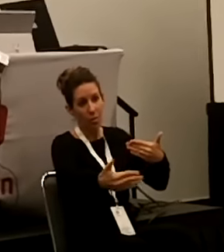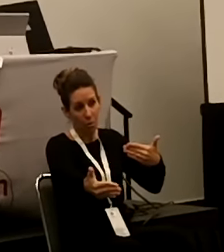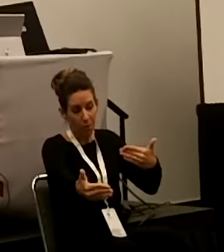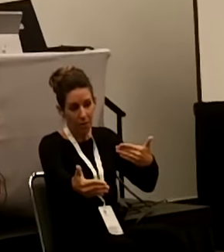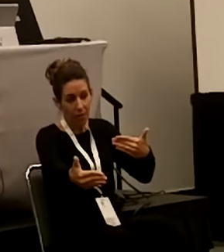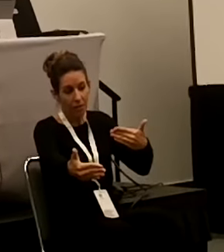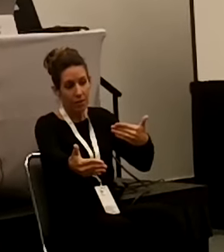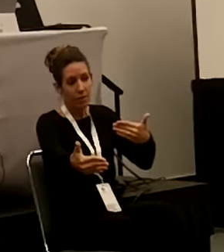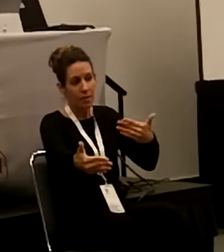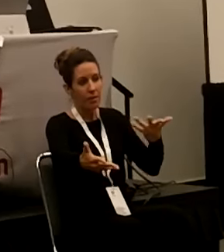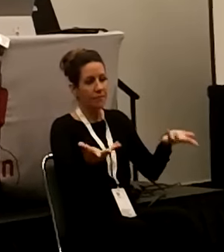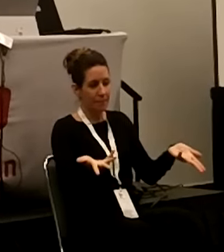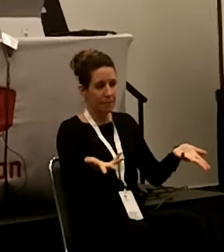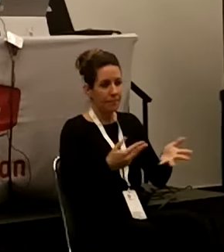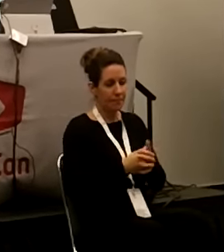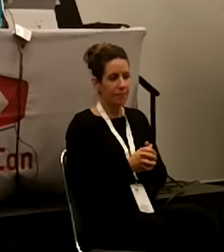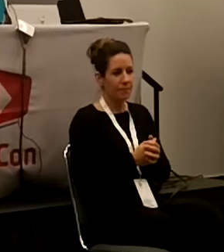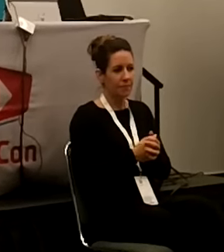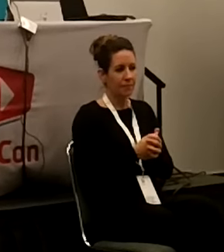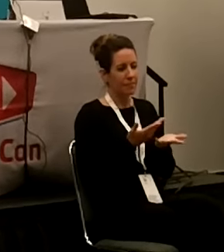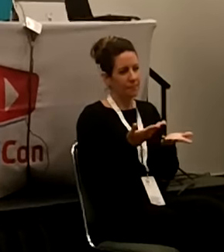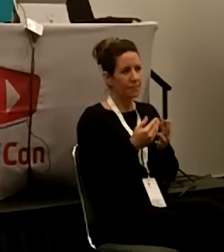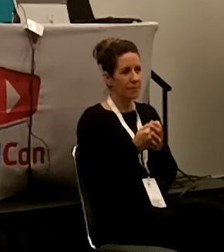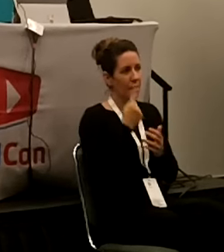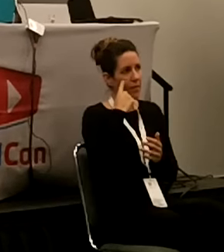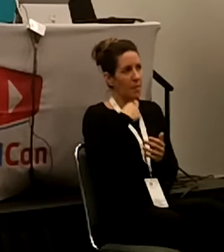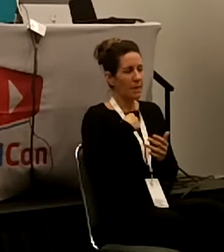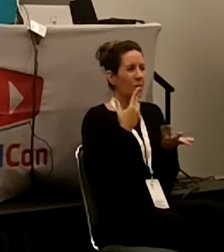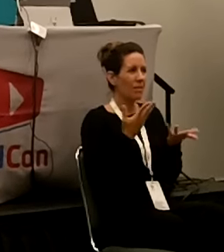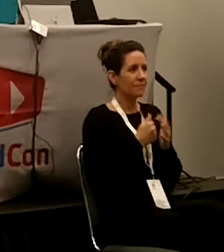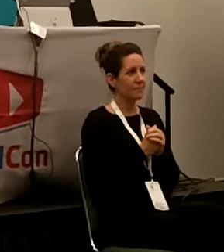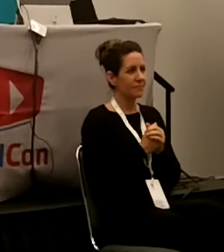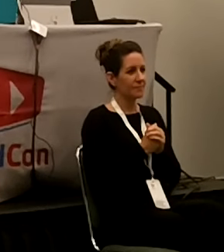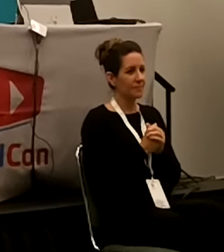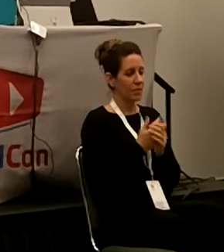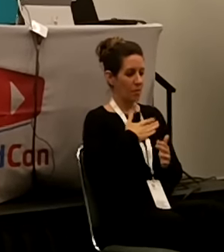is a little, for me, okay, we'll just say me personally,